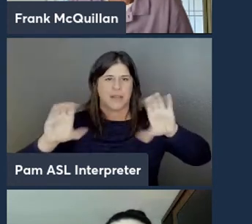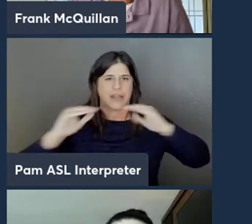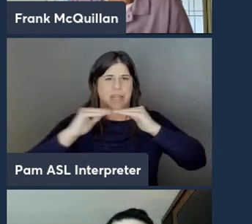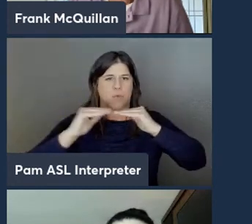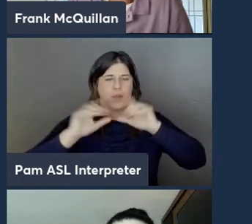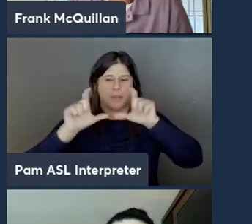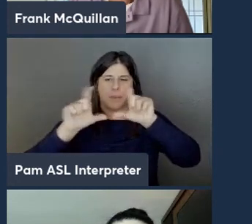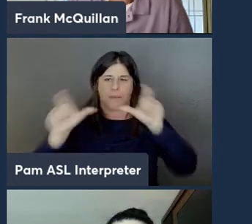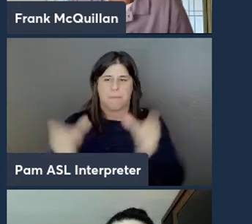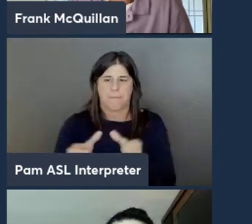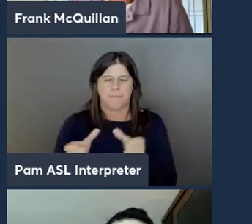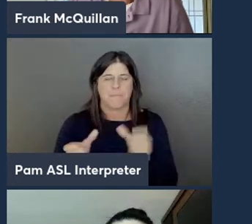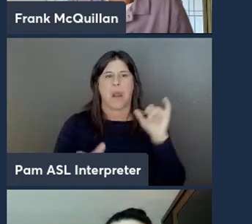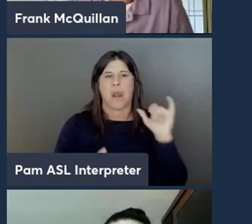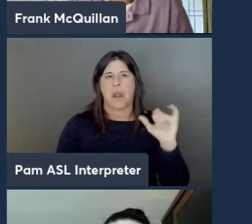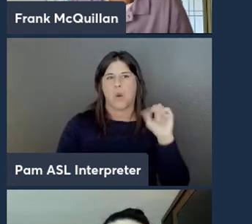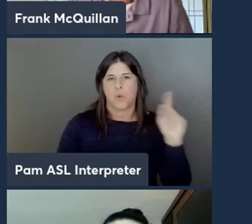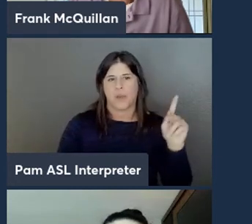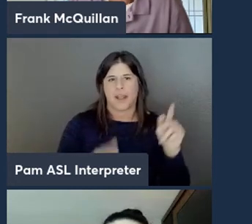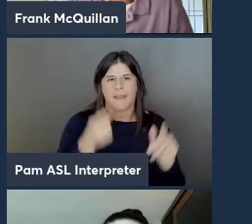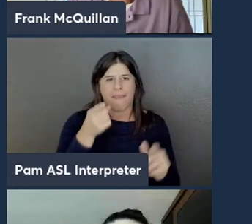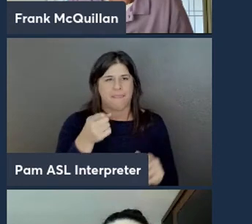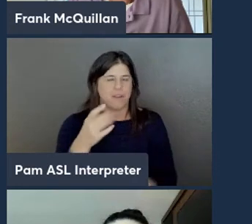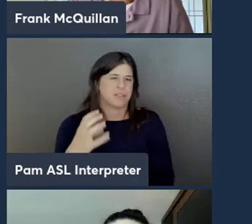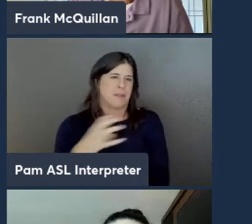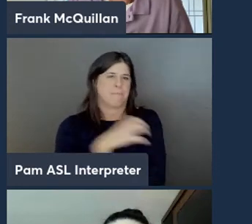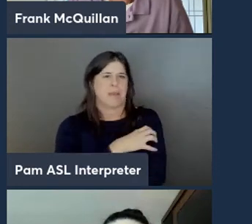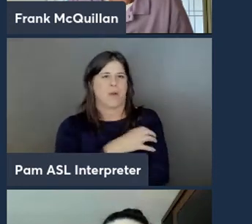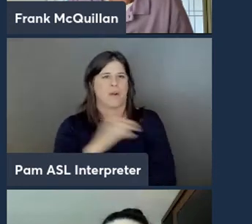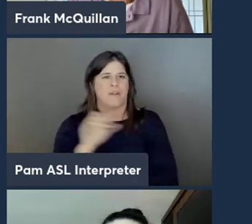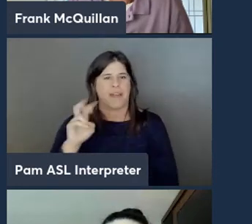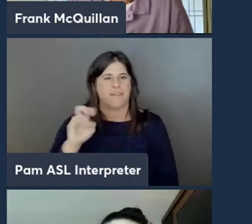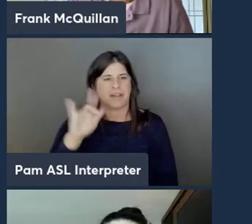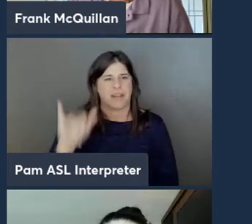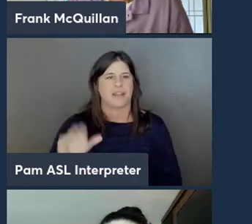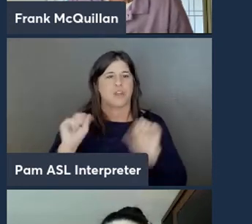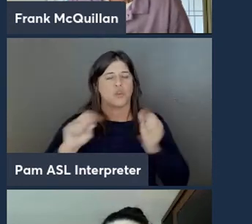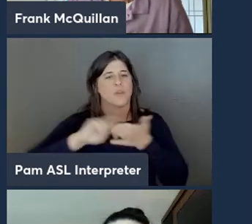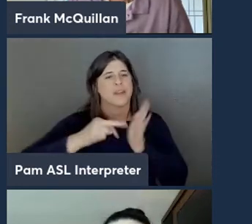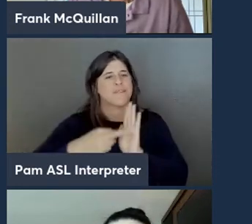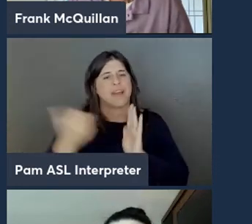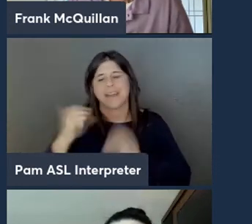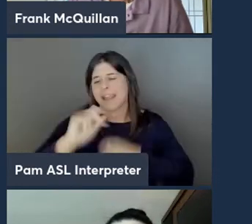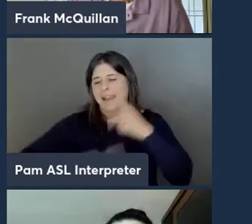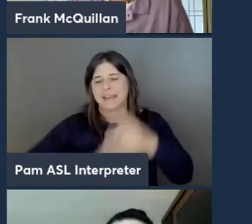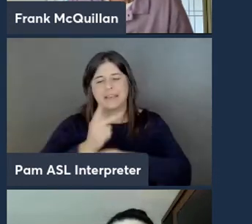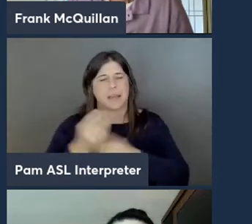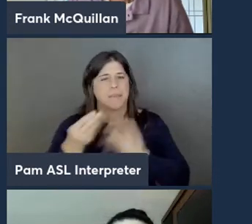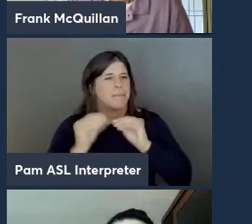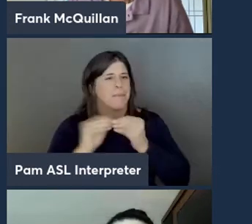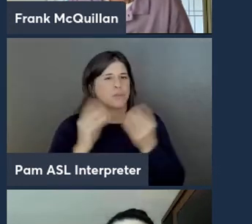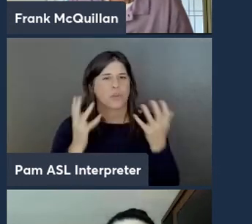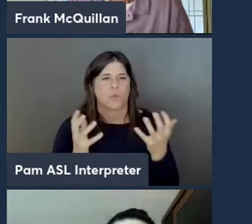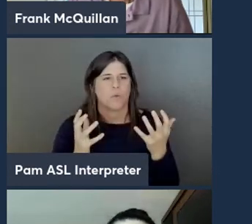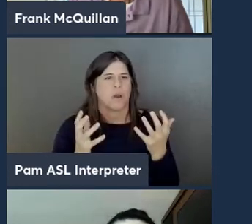And here is the power of Evidently is that you can define any type of metric that you want. Let's say that I'm doing revenue,